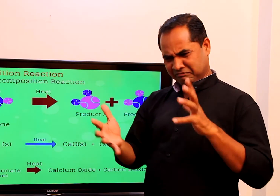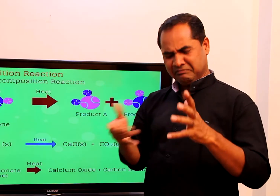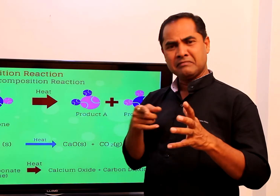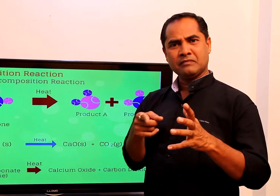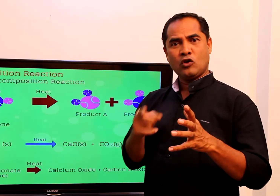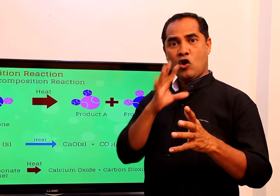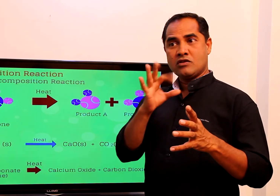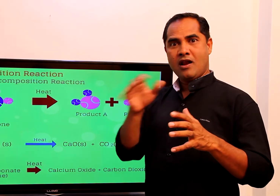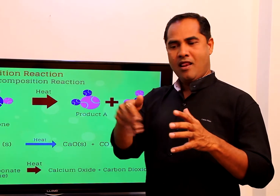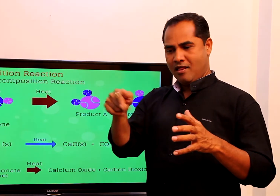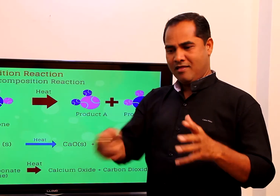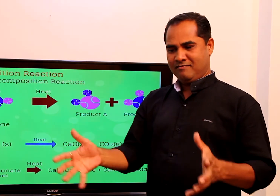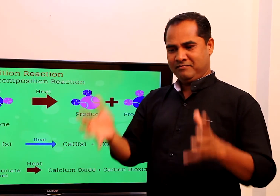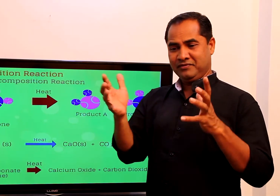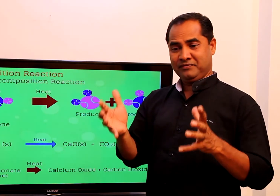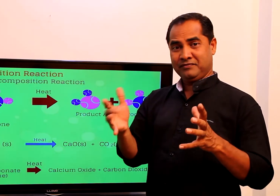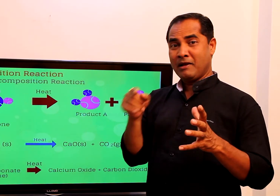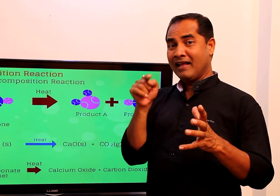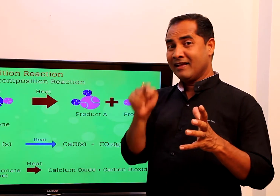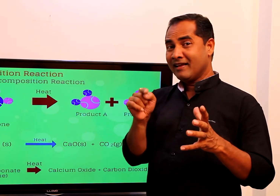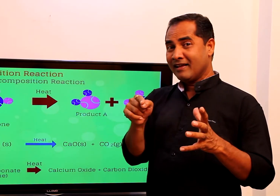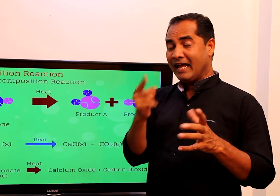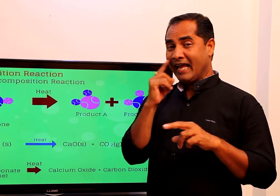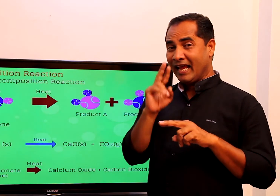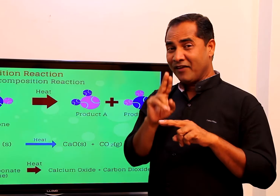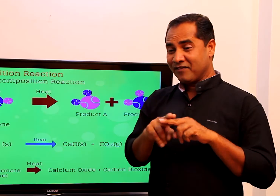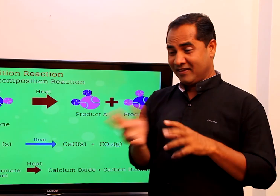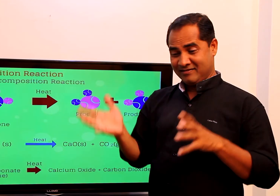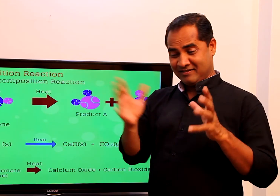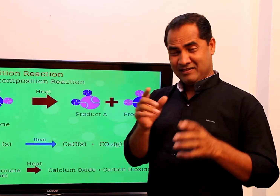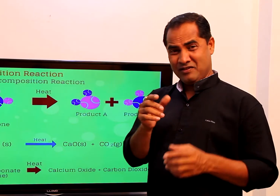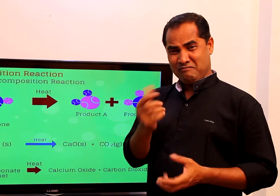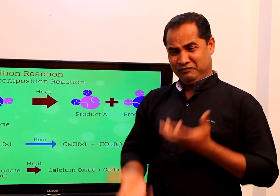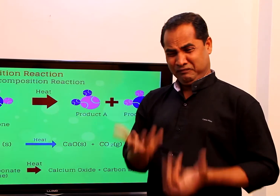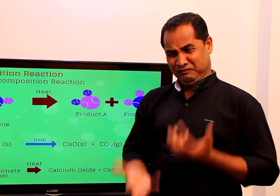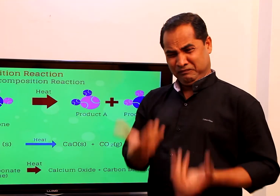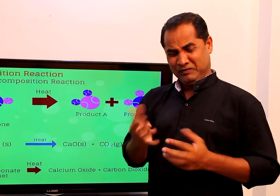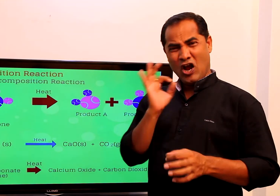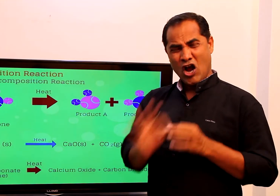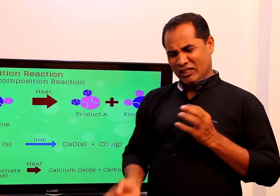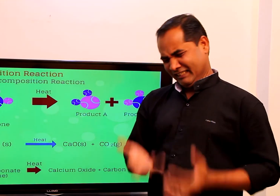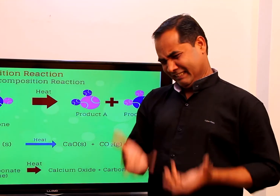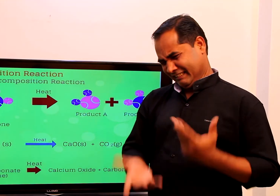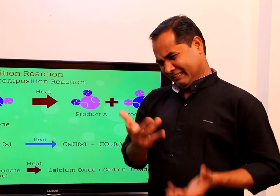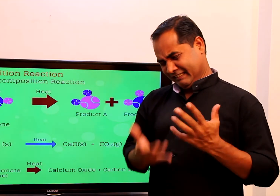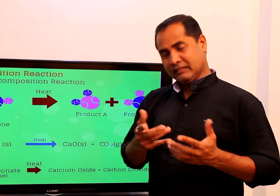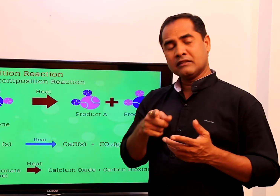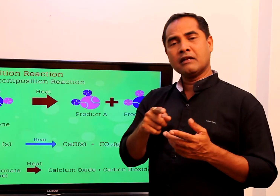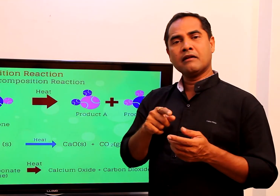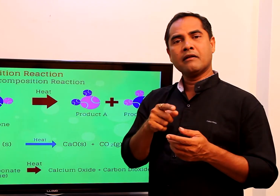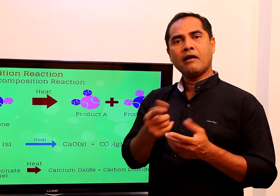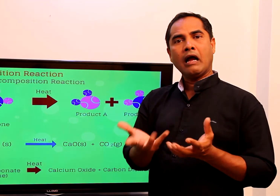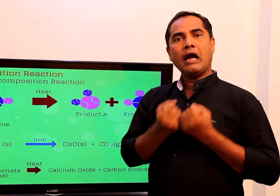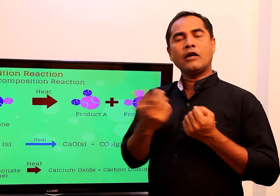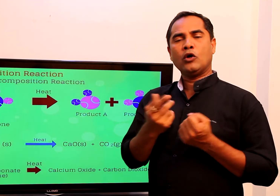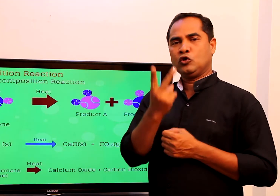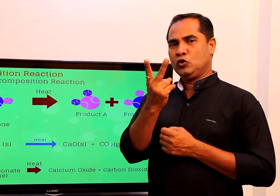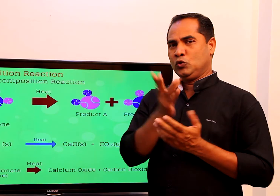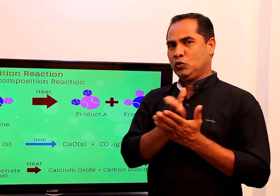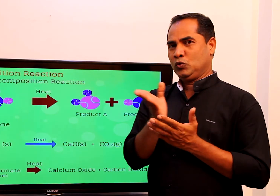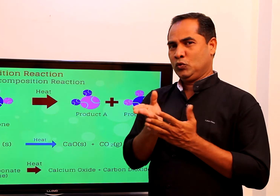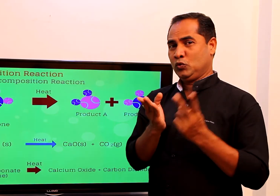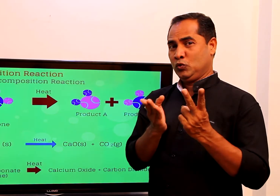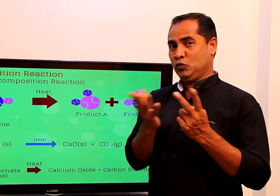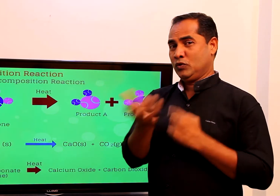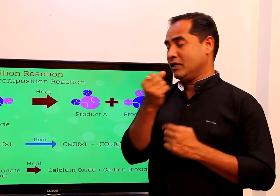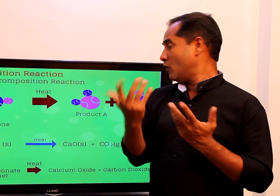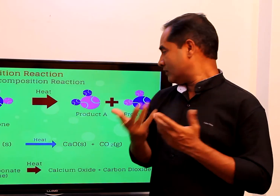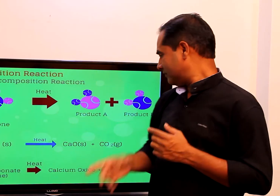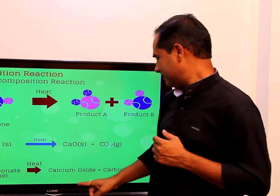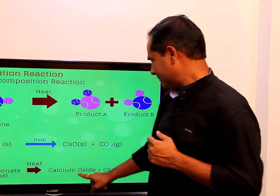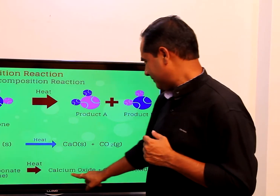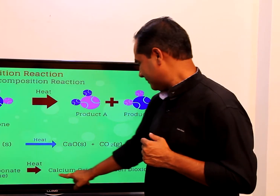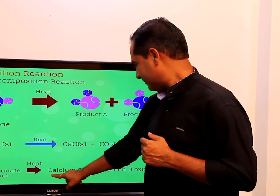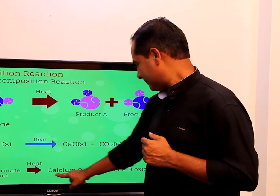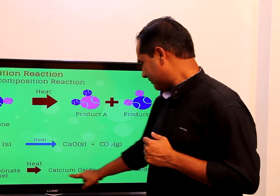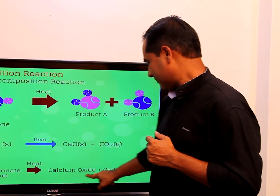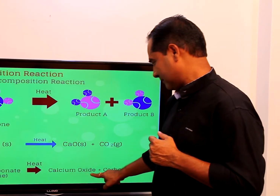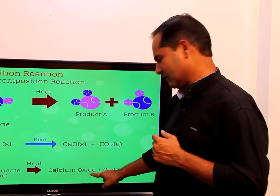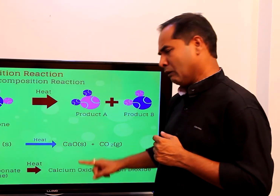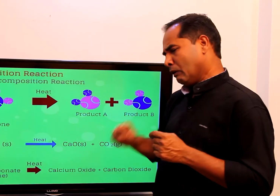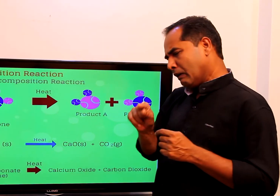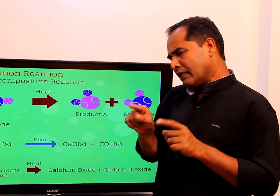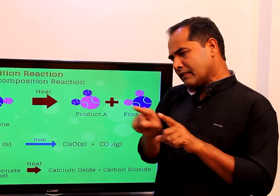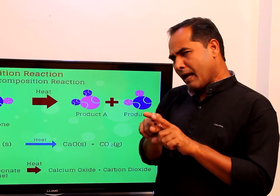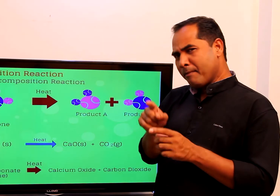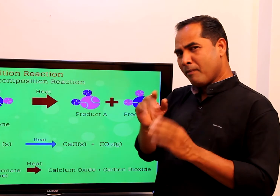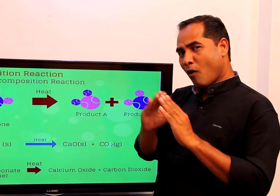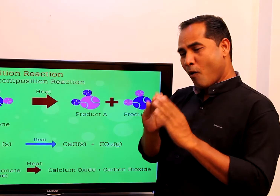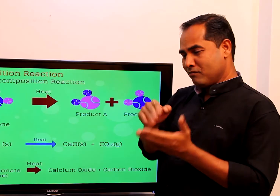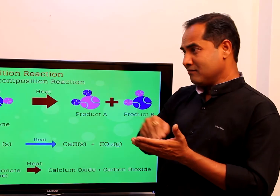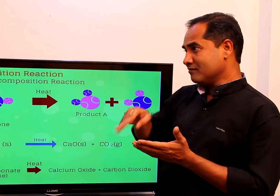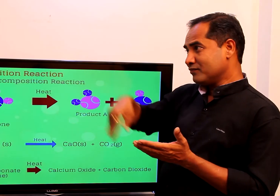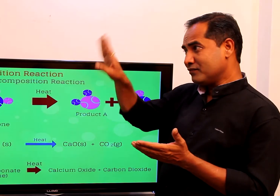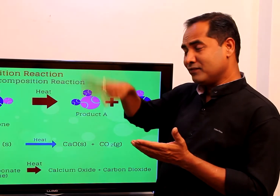the earth. If you take this limestone and you heat, you get two products : one is